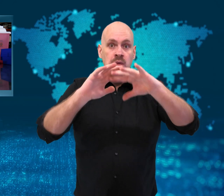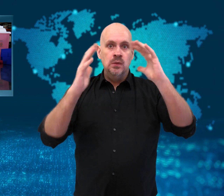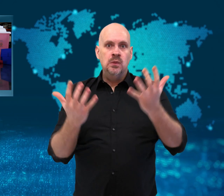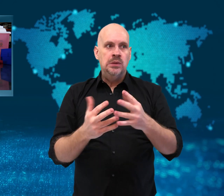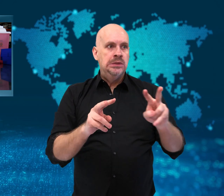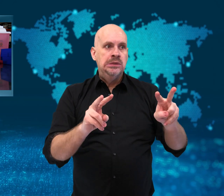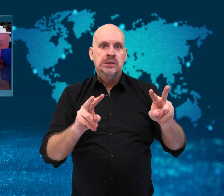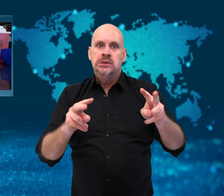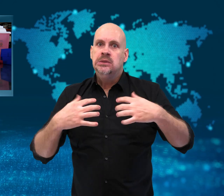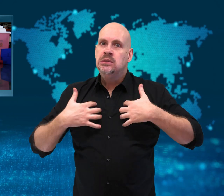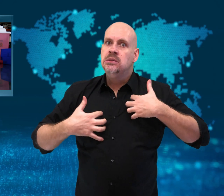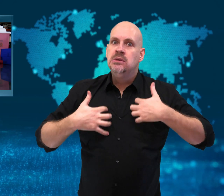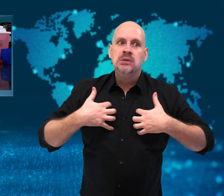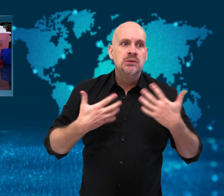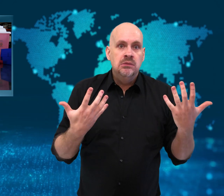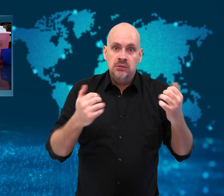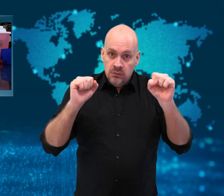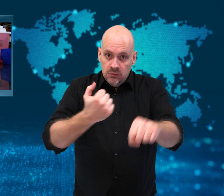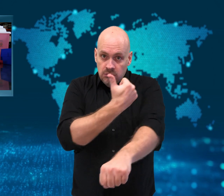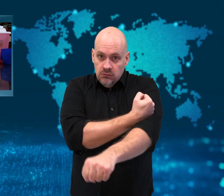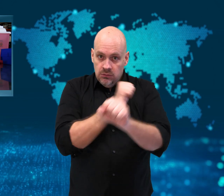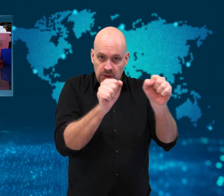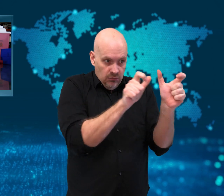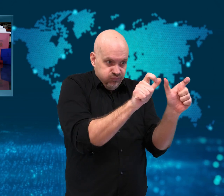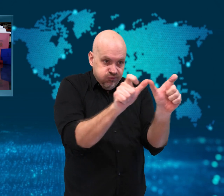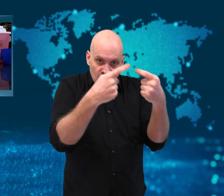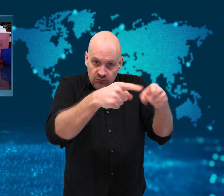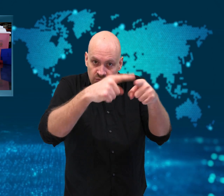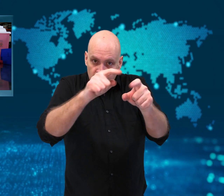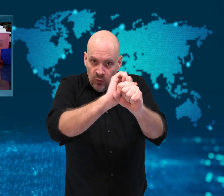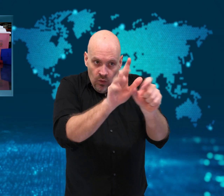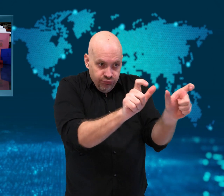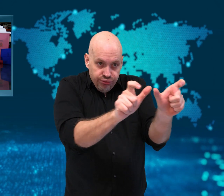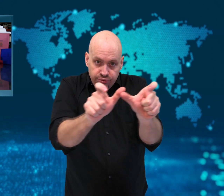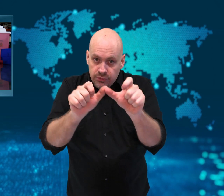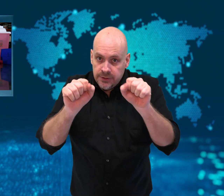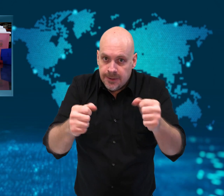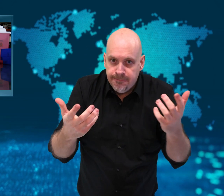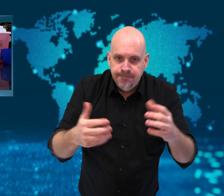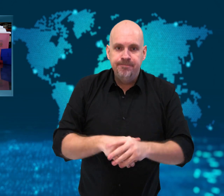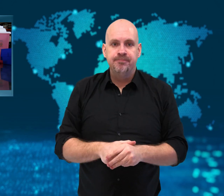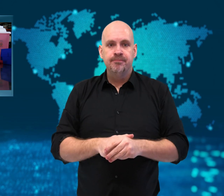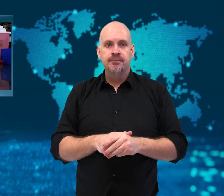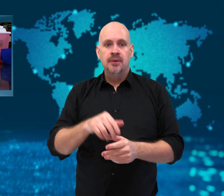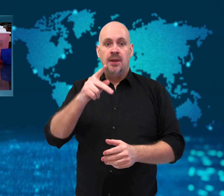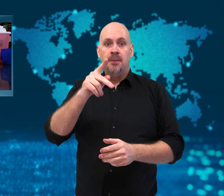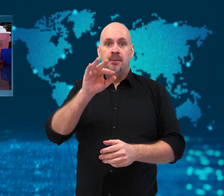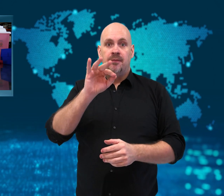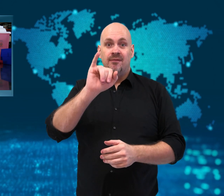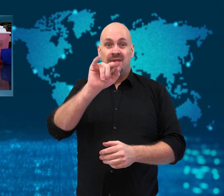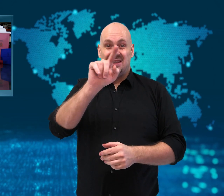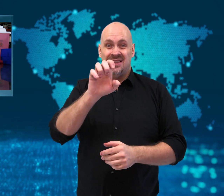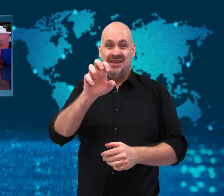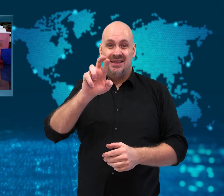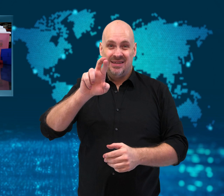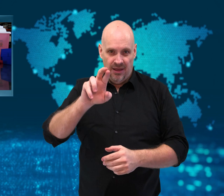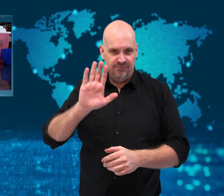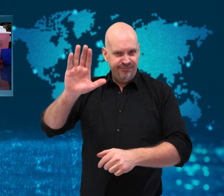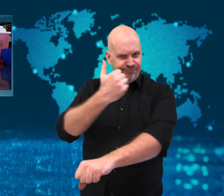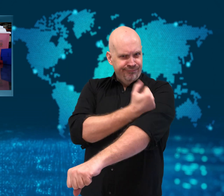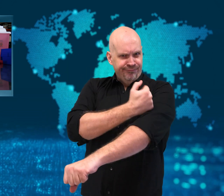there has been concern about whether the vaccine would still be effective.